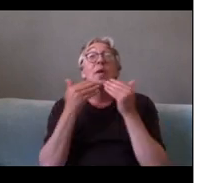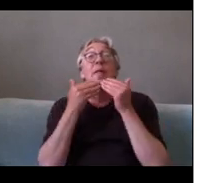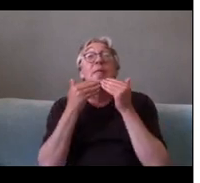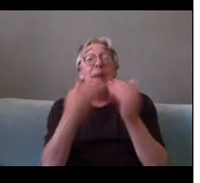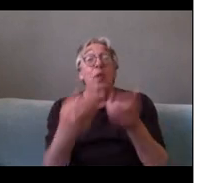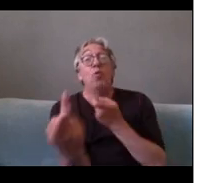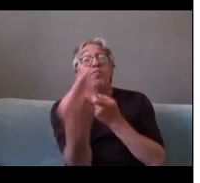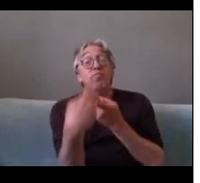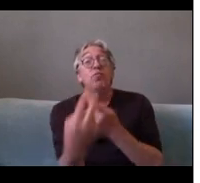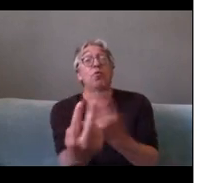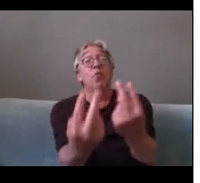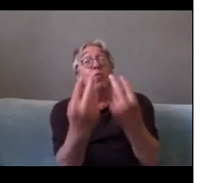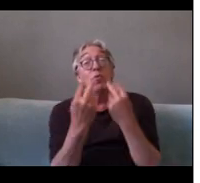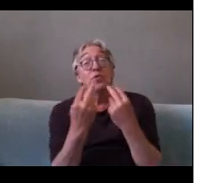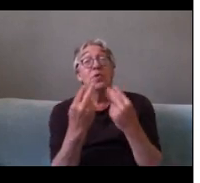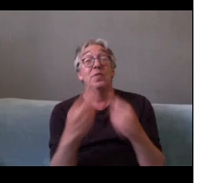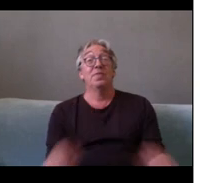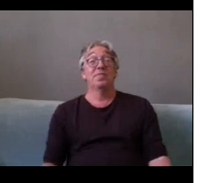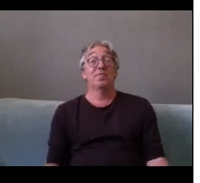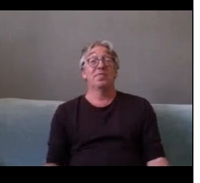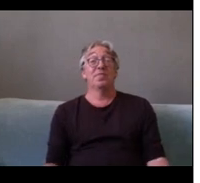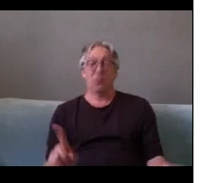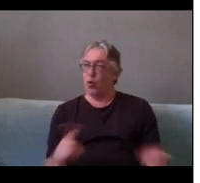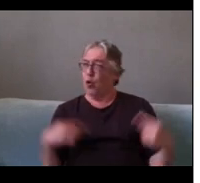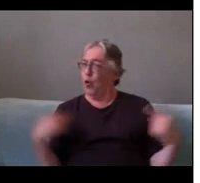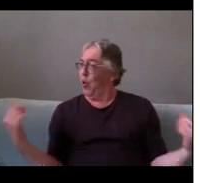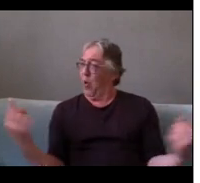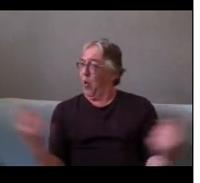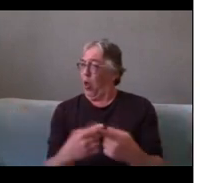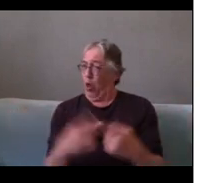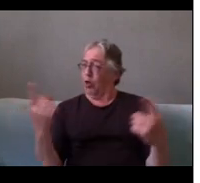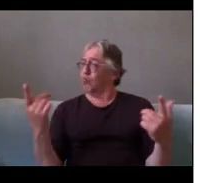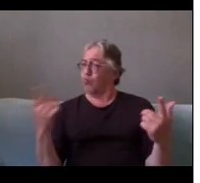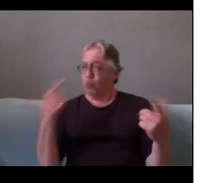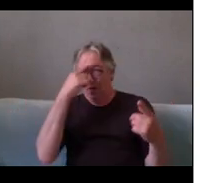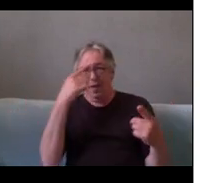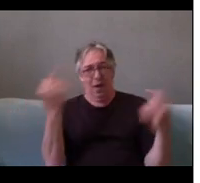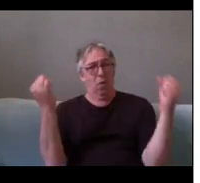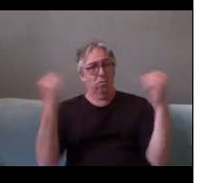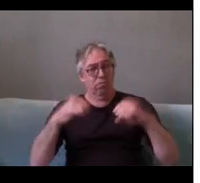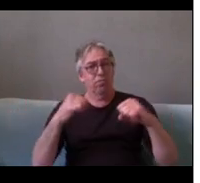I think for sure what we can all agree upon is persons with disabilities